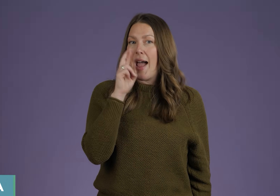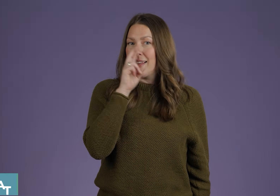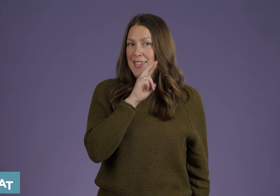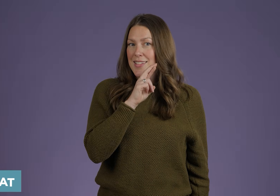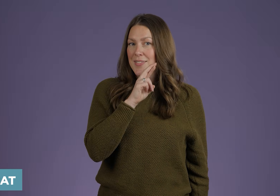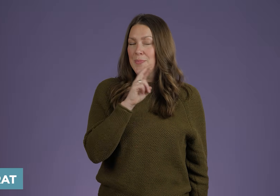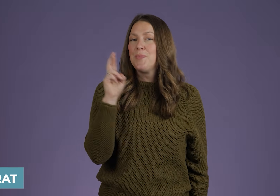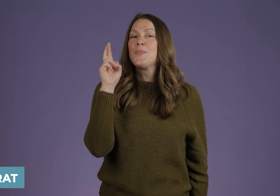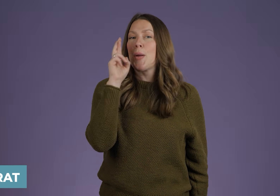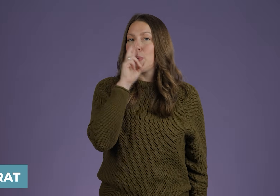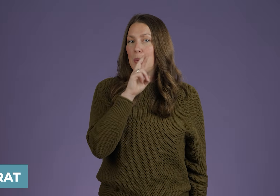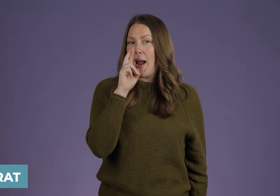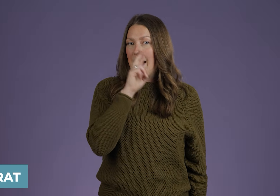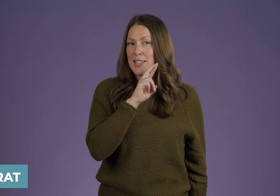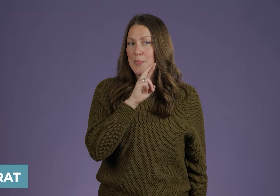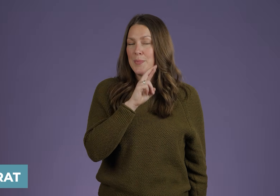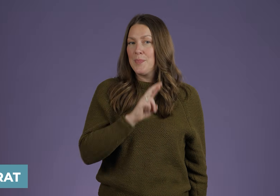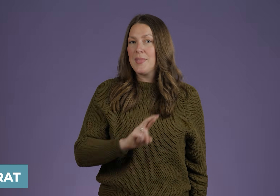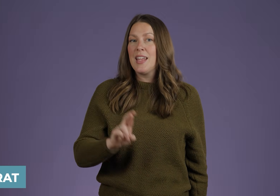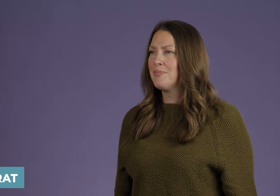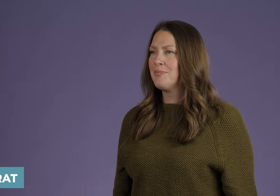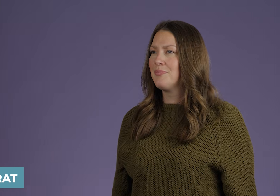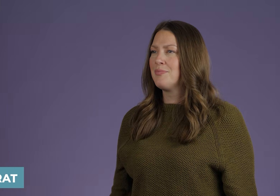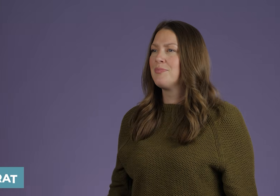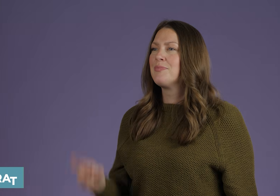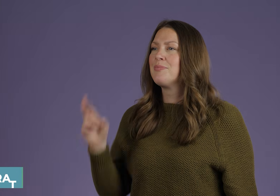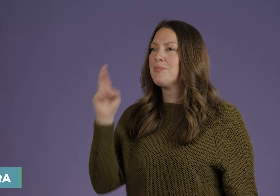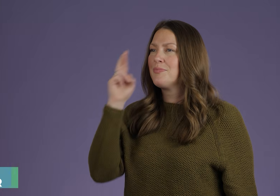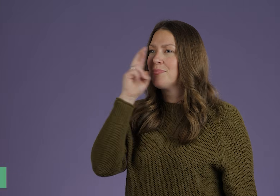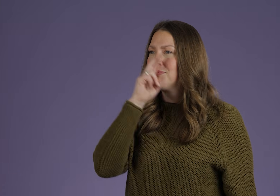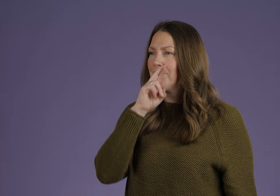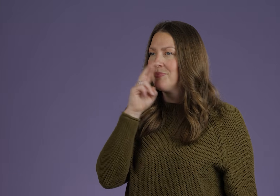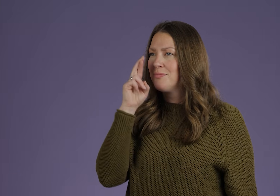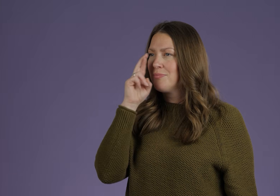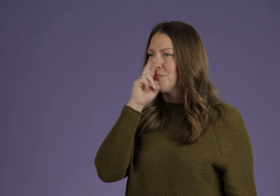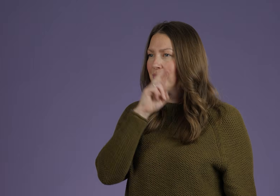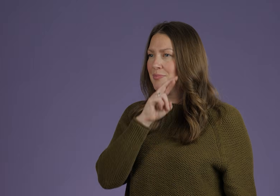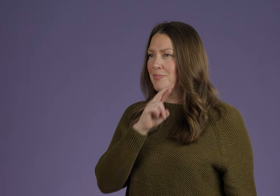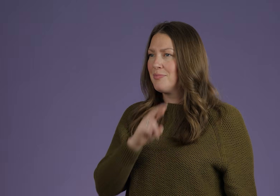Rat.